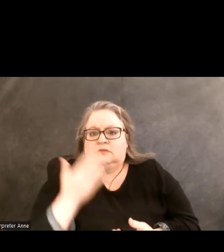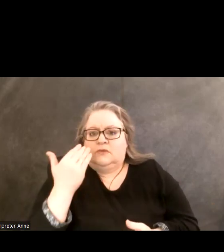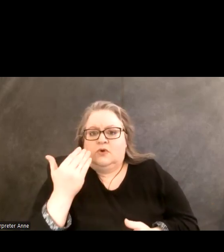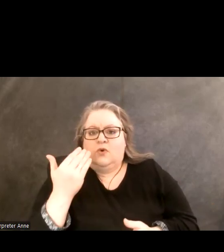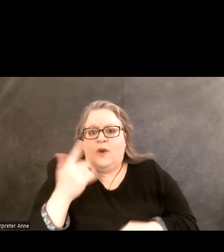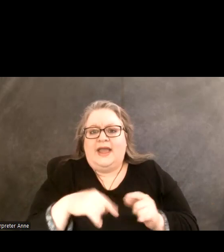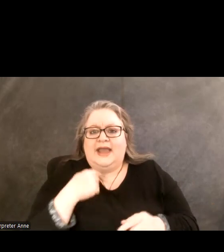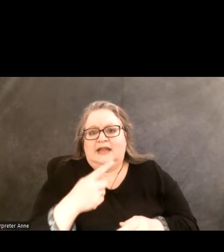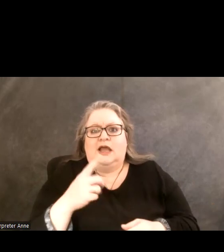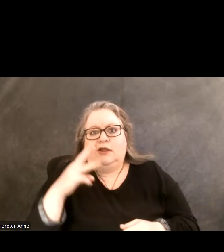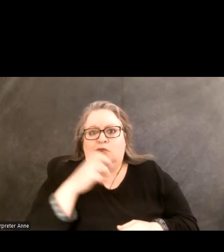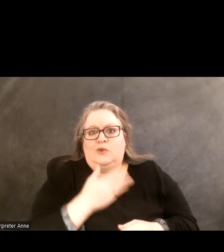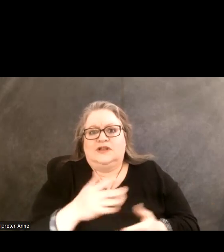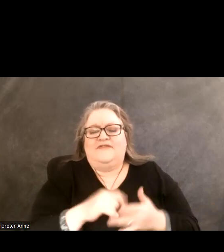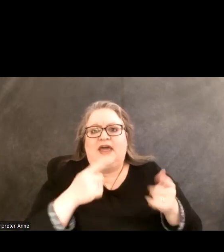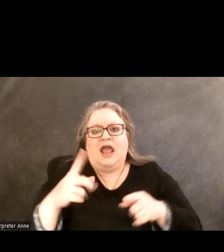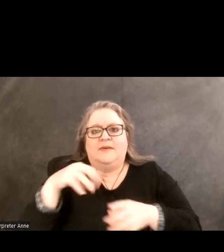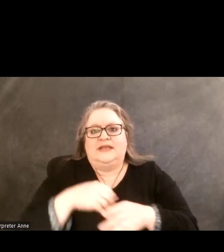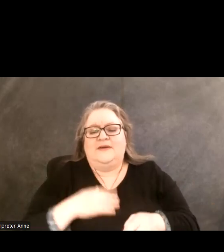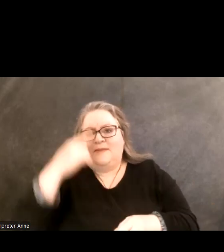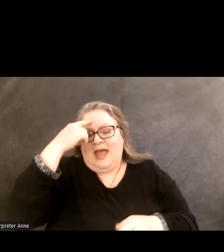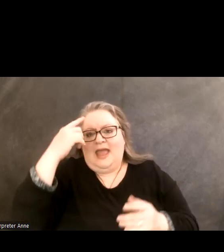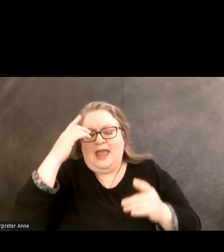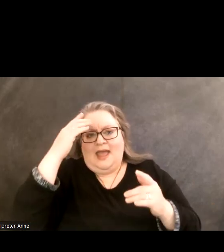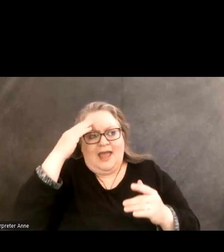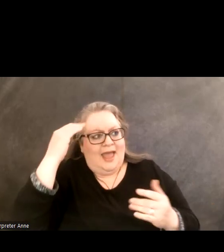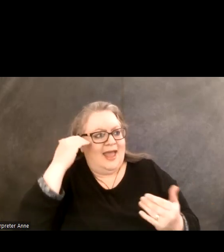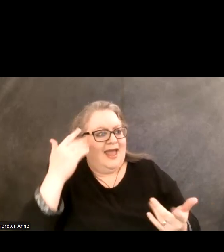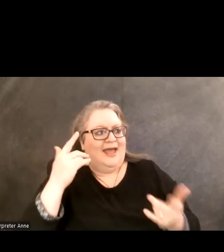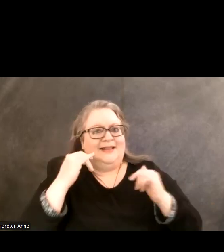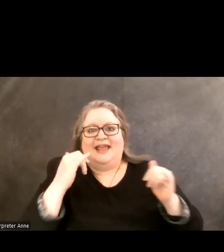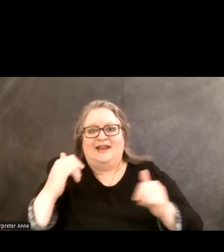weird stuff that goes on in my head like anybody else does?"